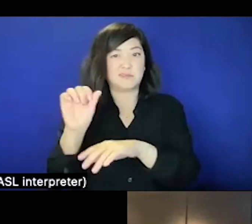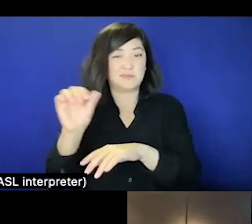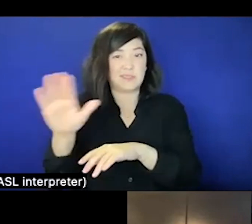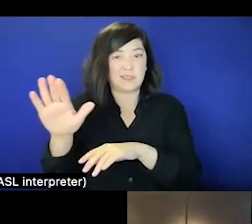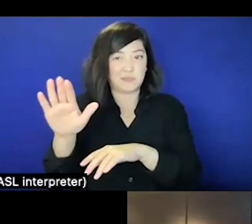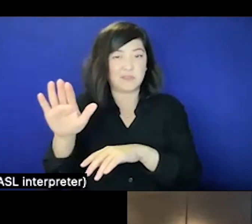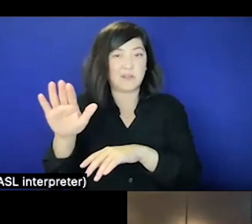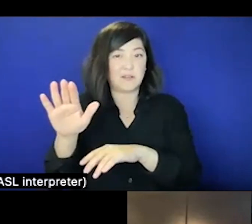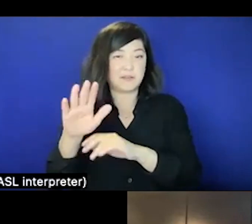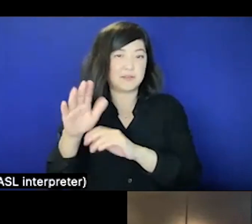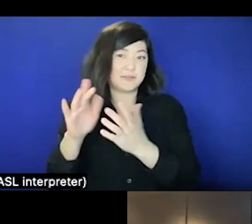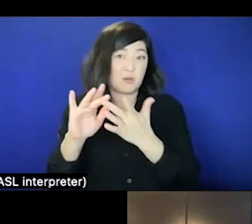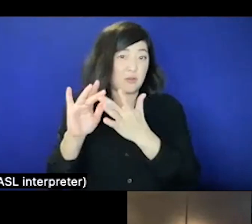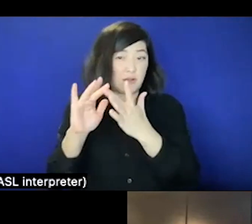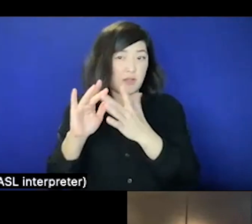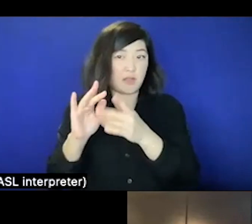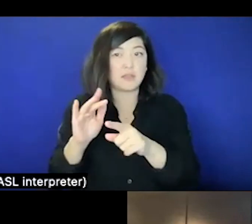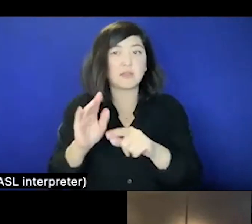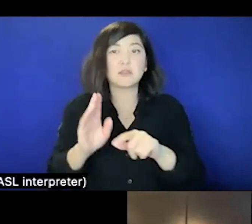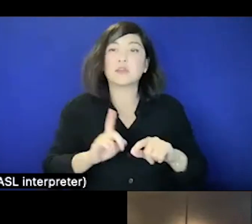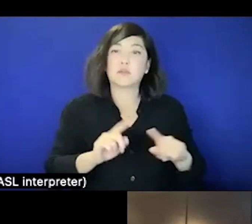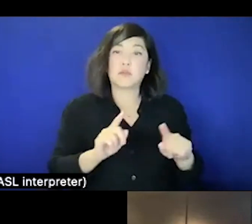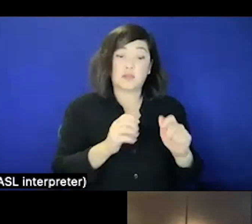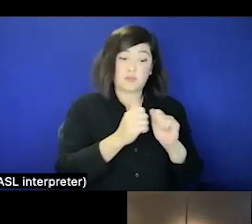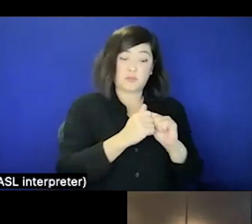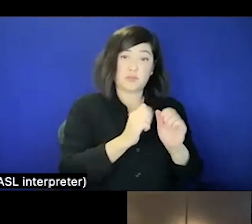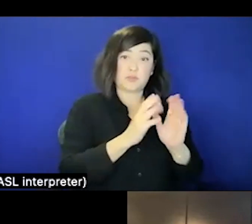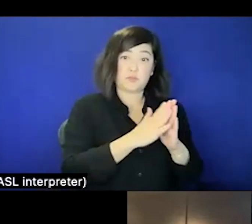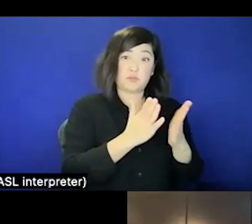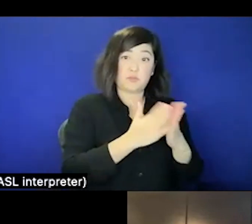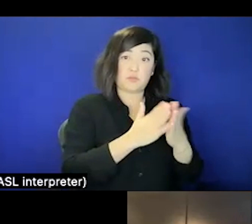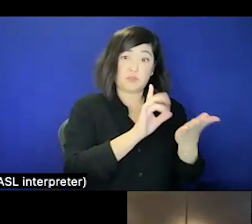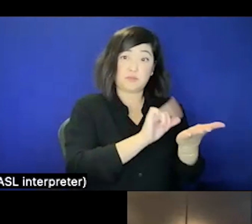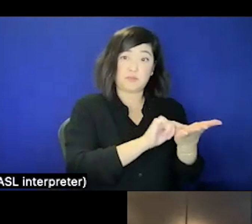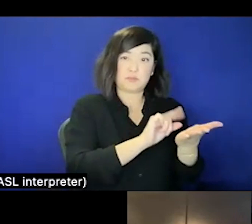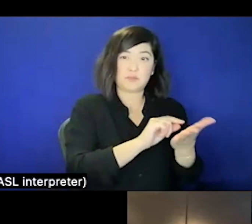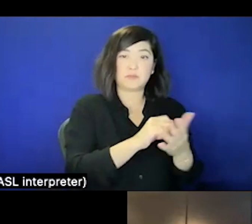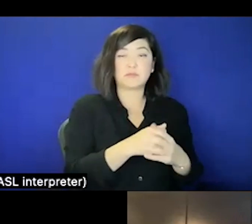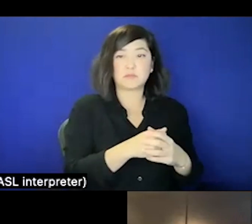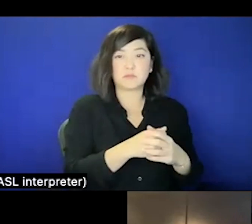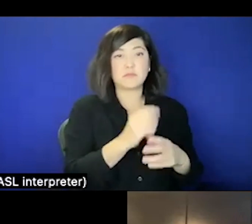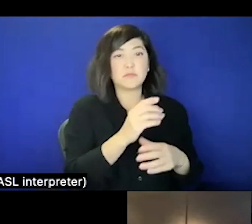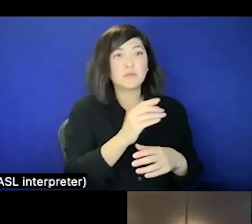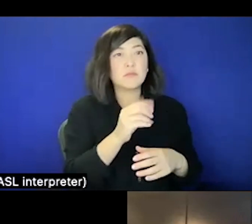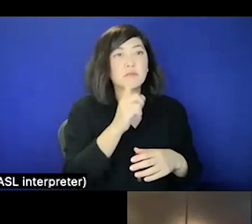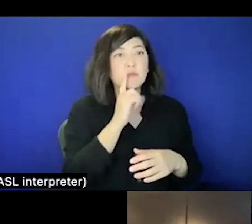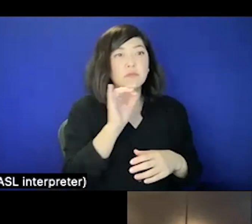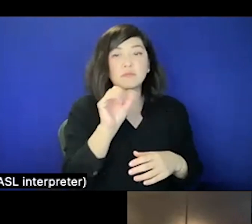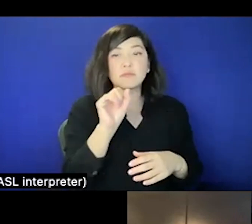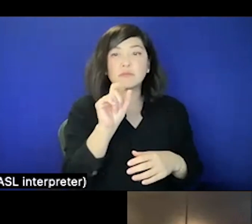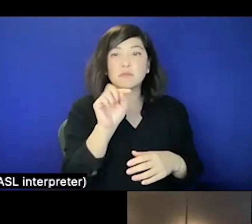the business itself, within book publishing, companies like StoryFit, which offered an AI